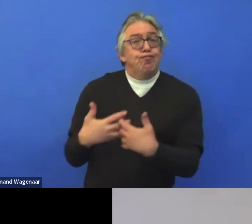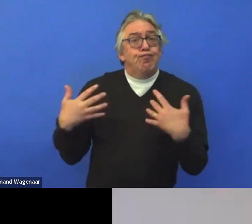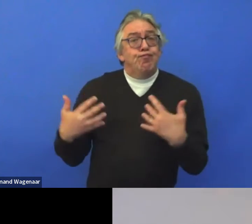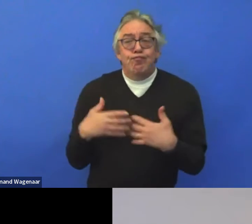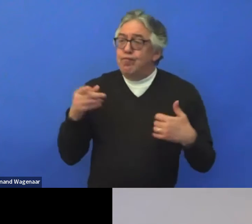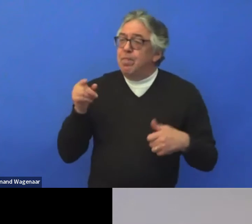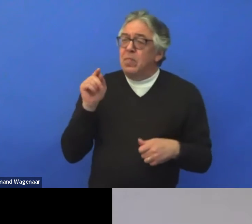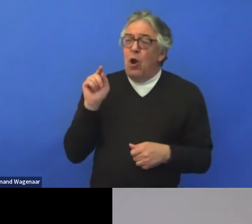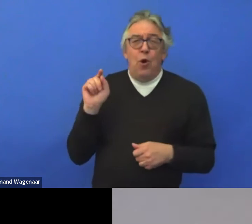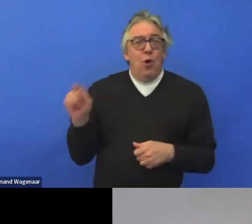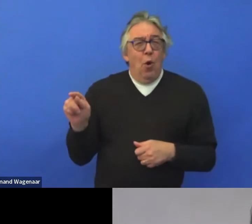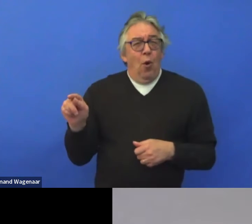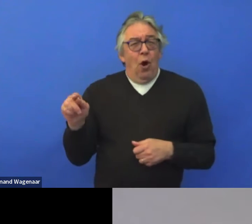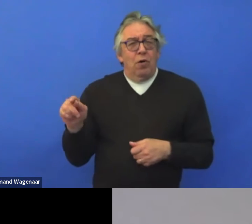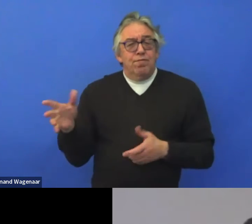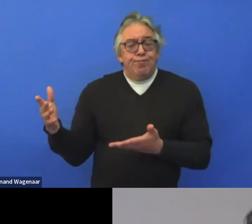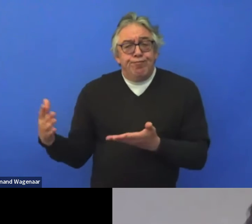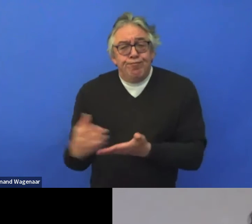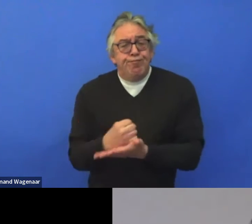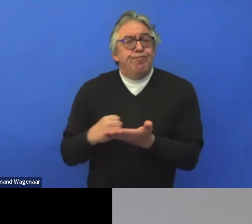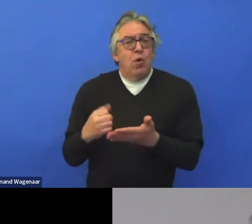the information and evidence in the future.